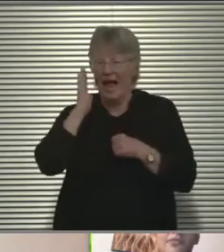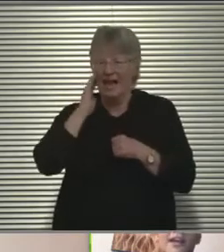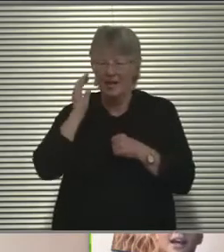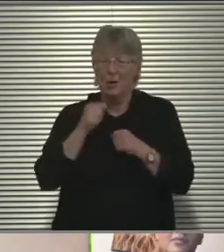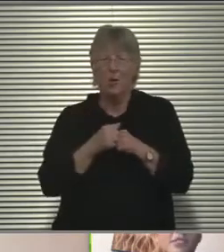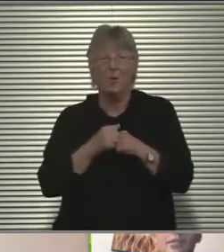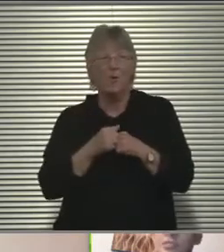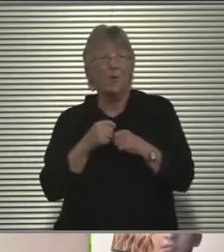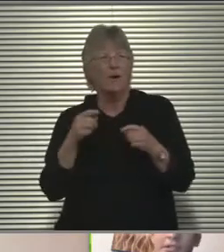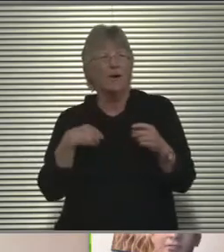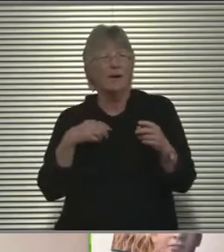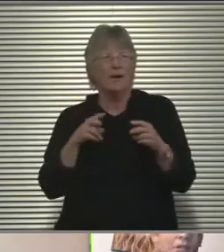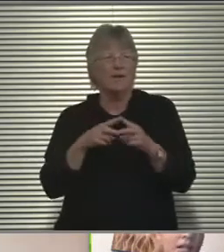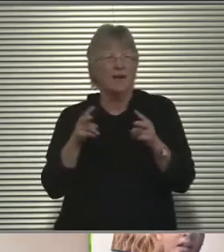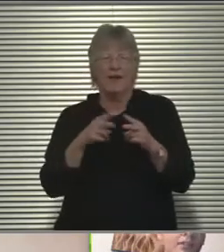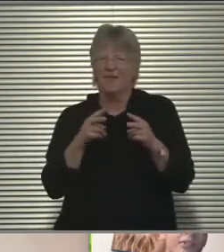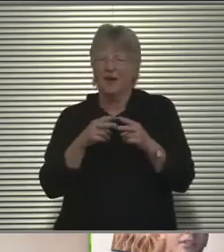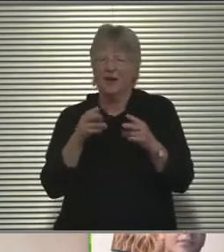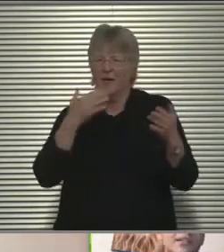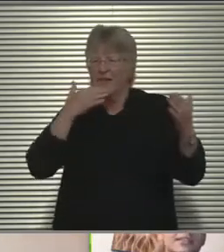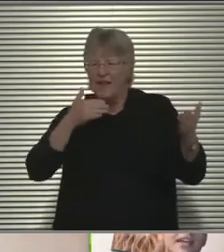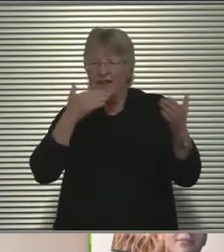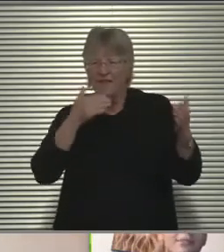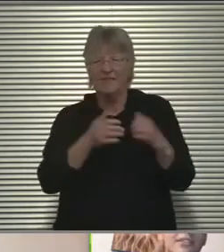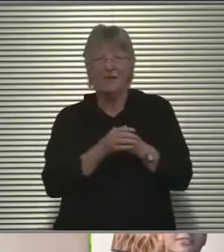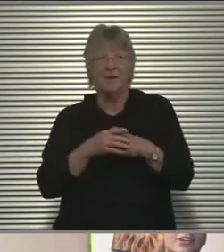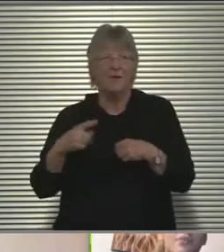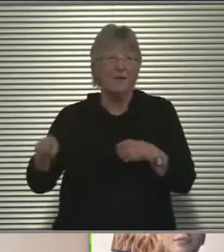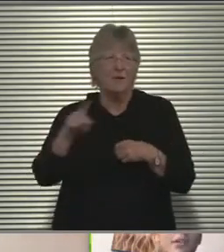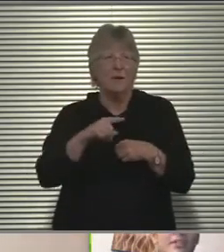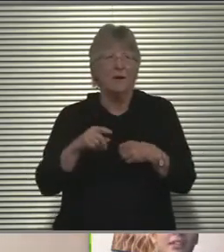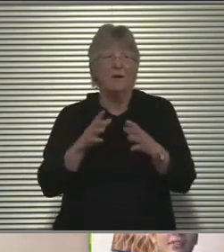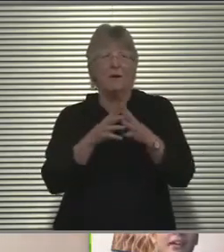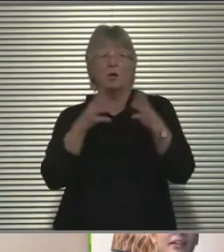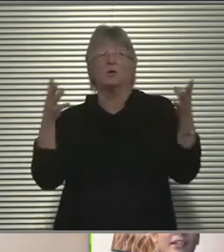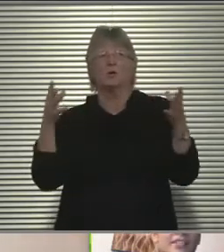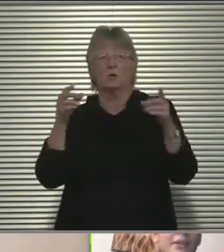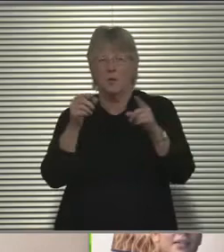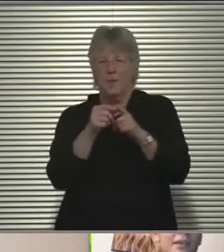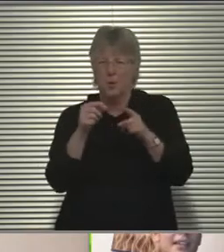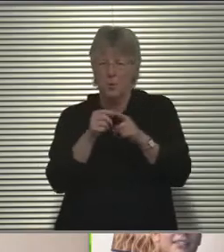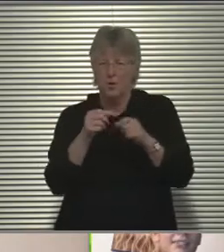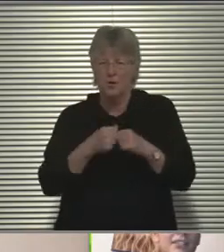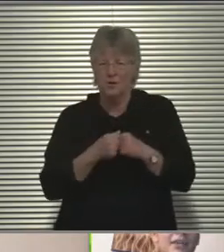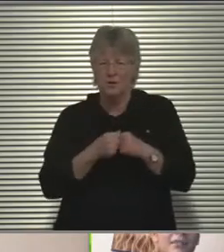And for that, I am so extremely grateful for them because they have relieved so many worries that I've had. This pandemic has definitely made